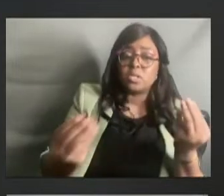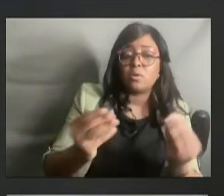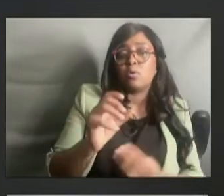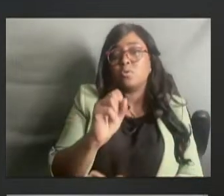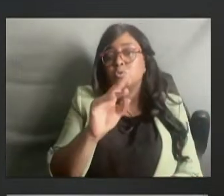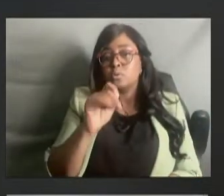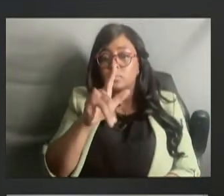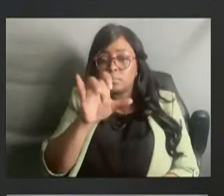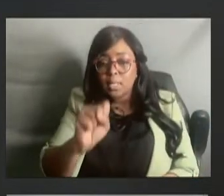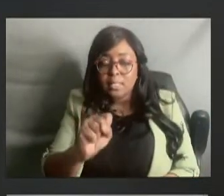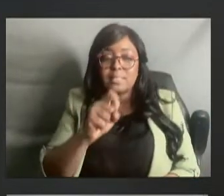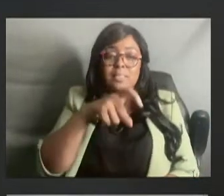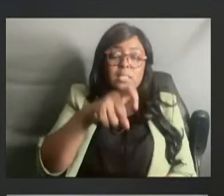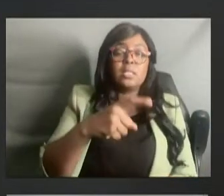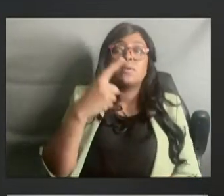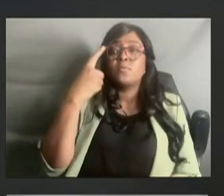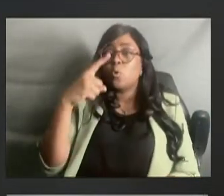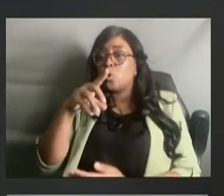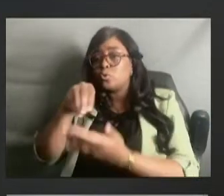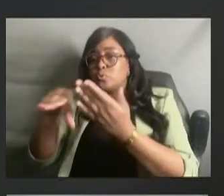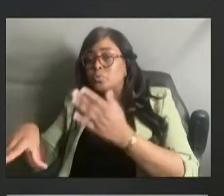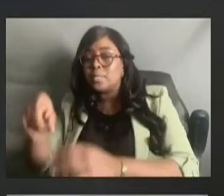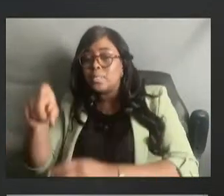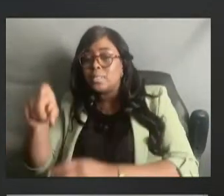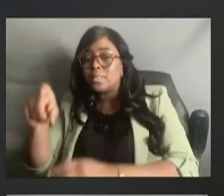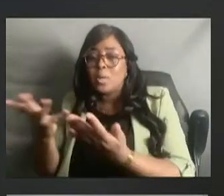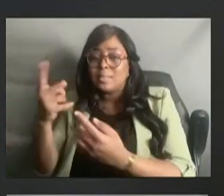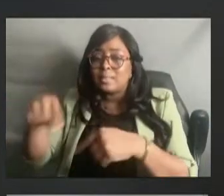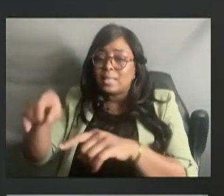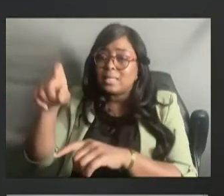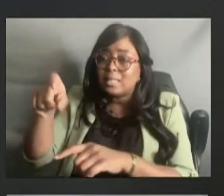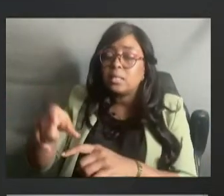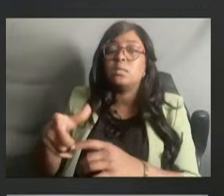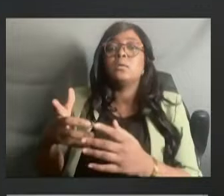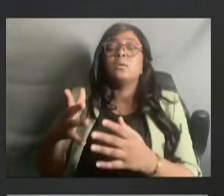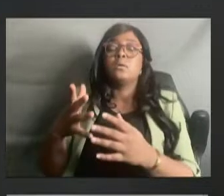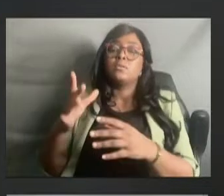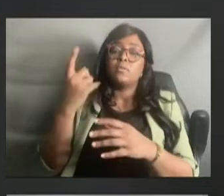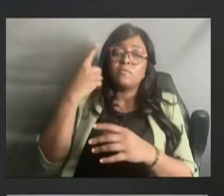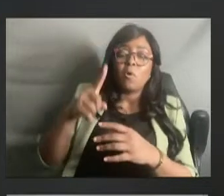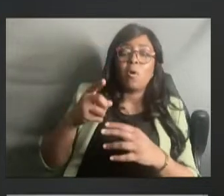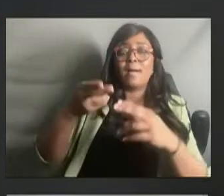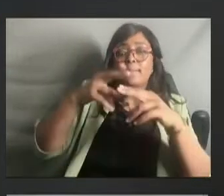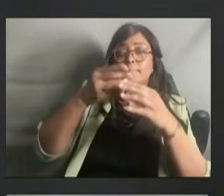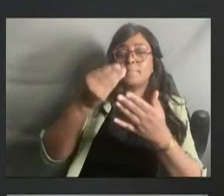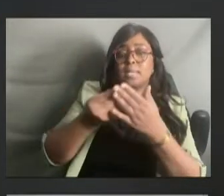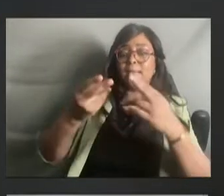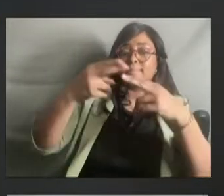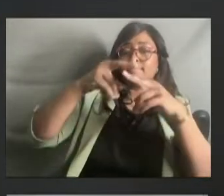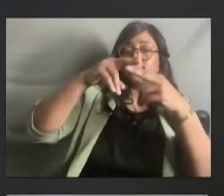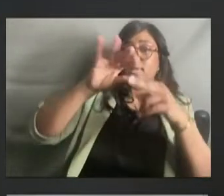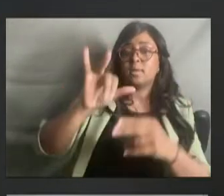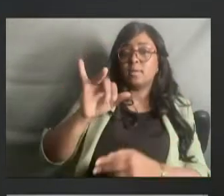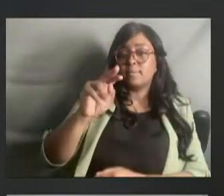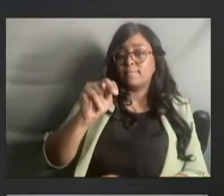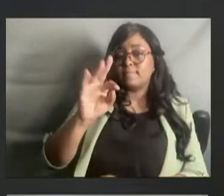years in terms of the materials and supplies needs, in terms of